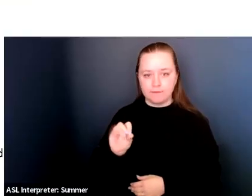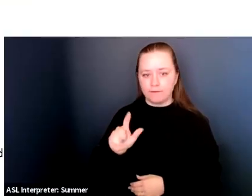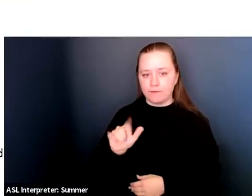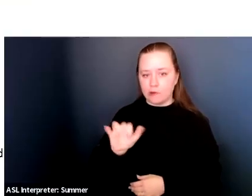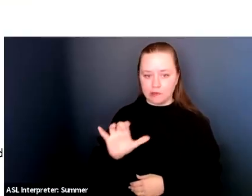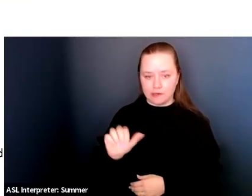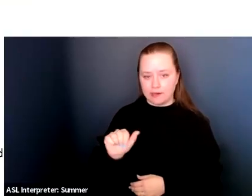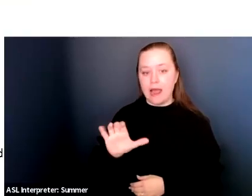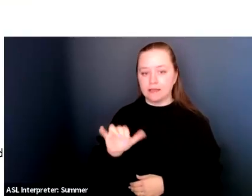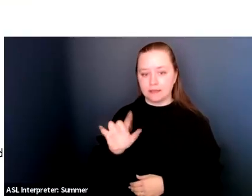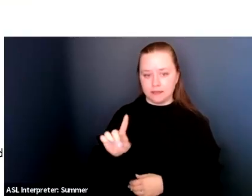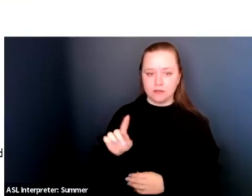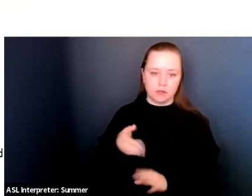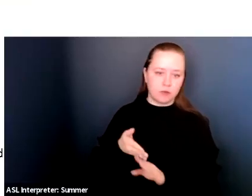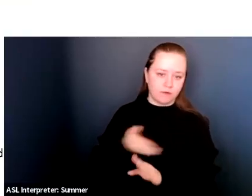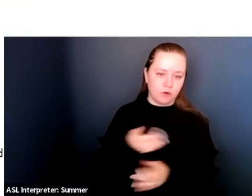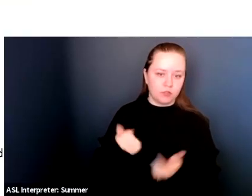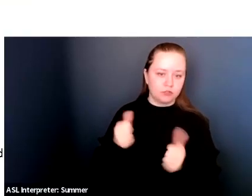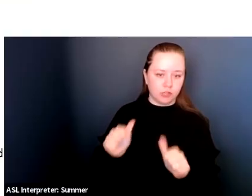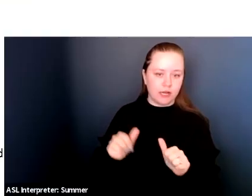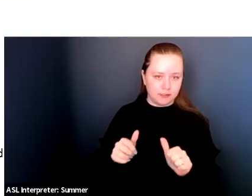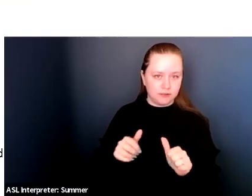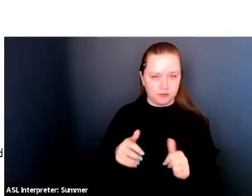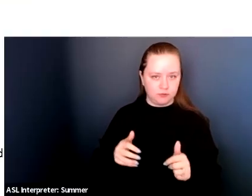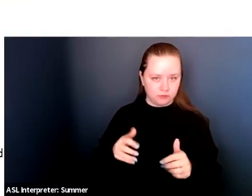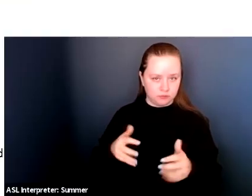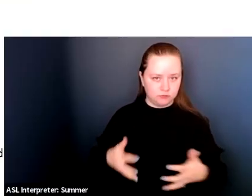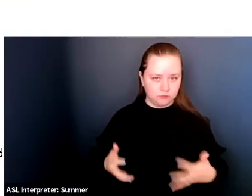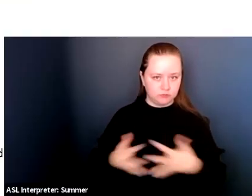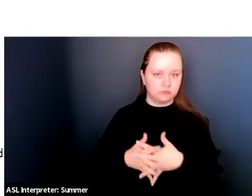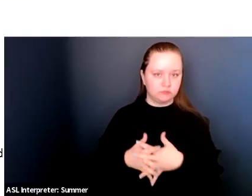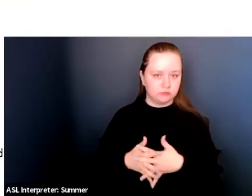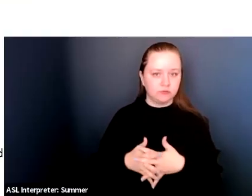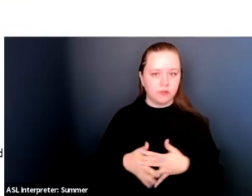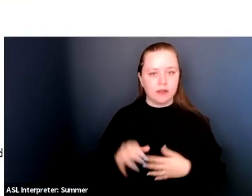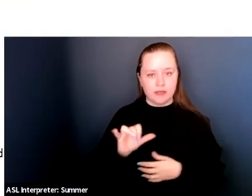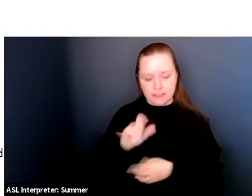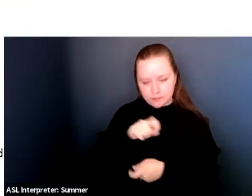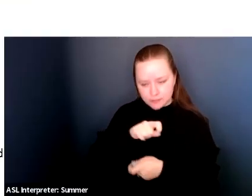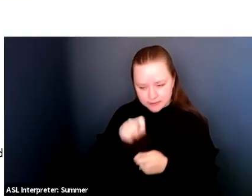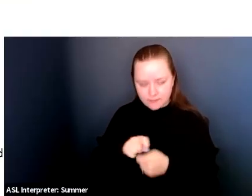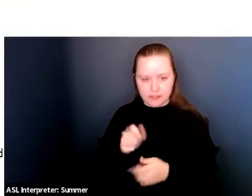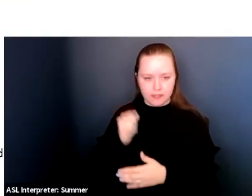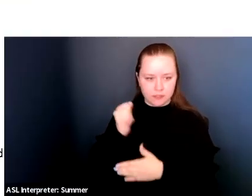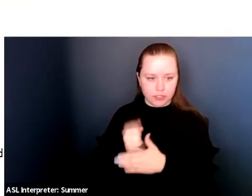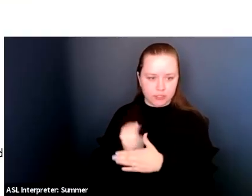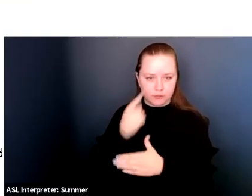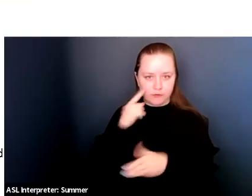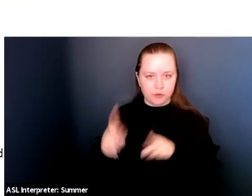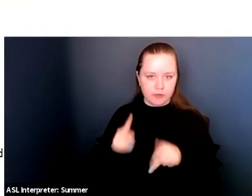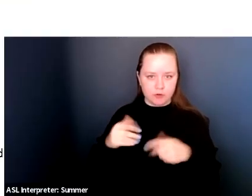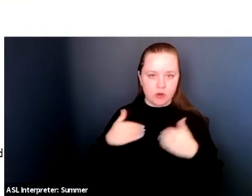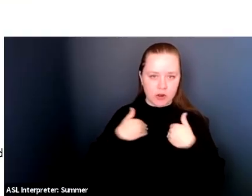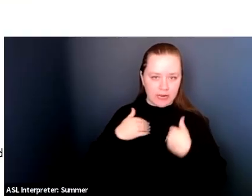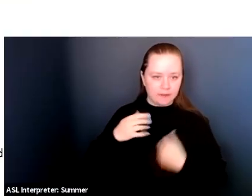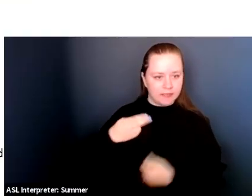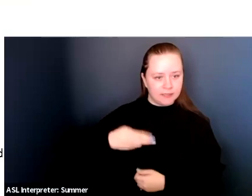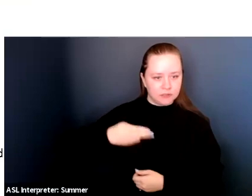and this would be a very specific intervention that we do for people that have a history of neural tube changes and